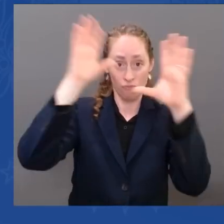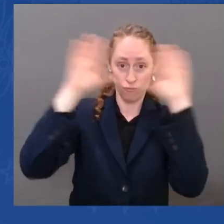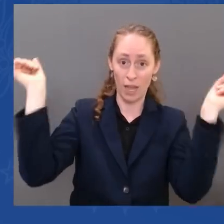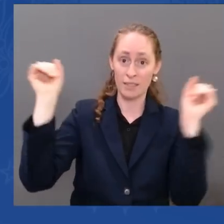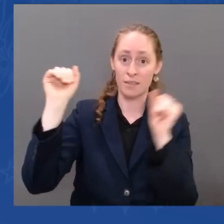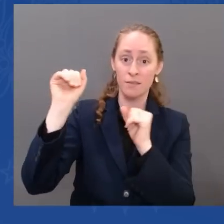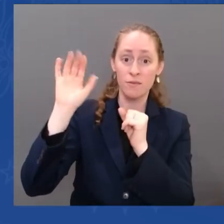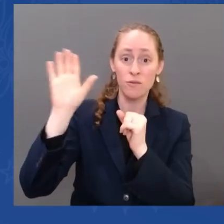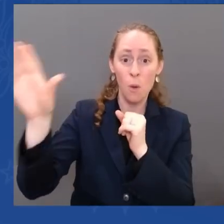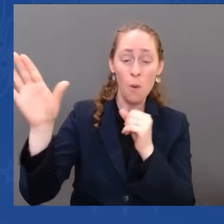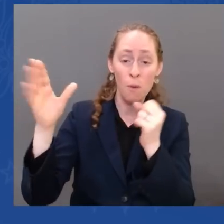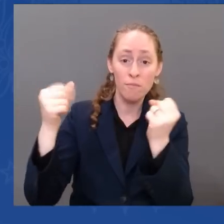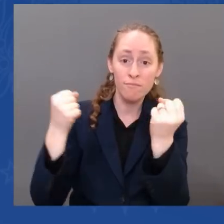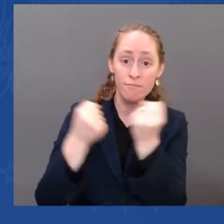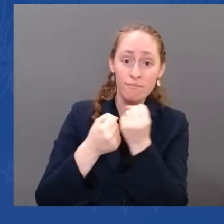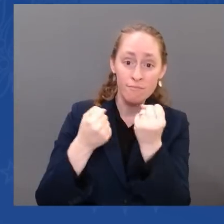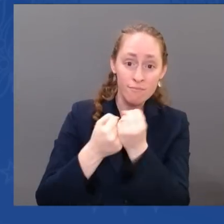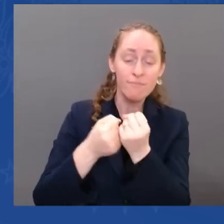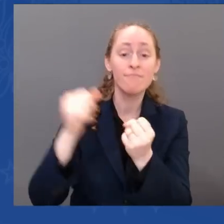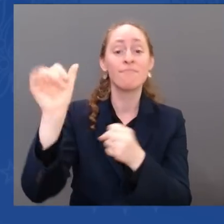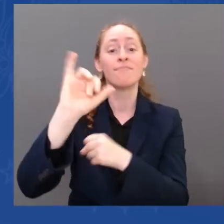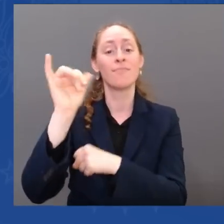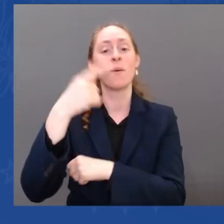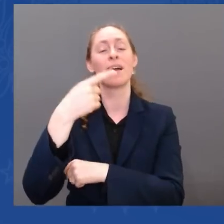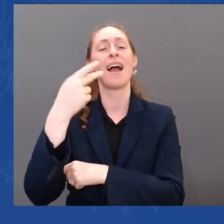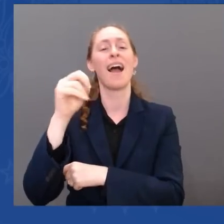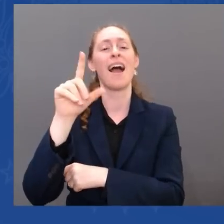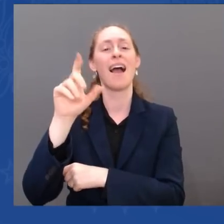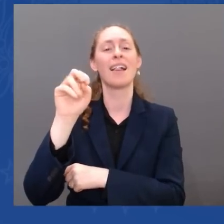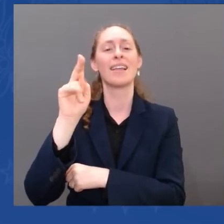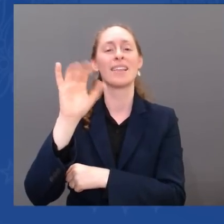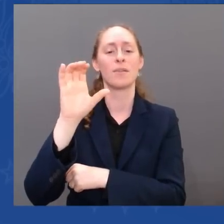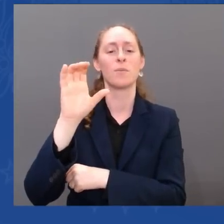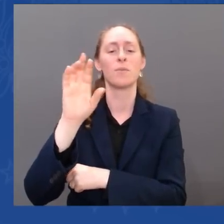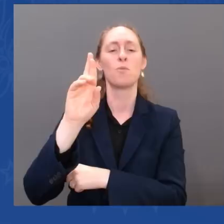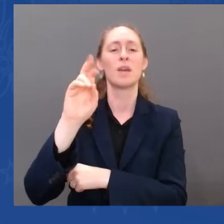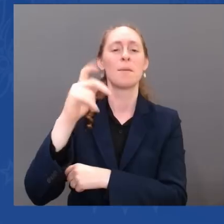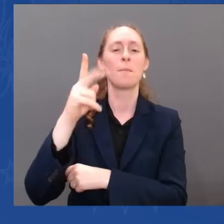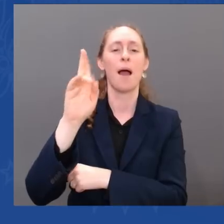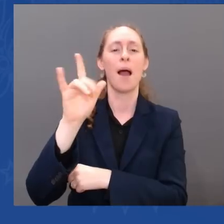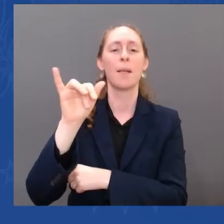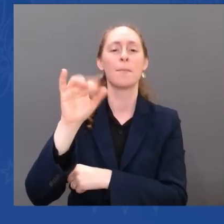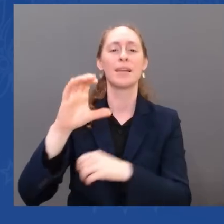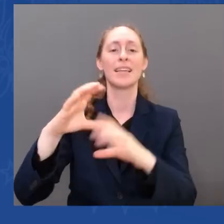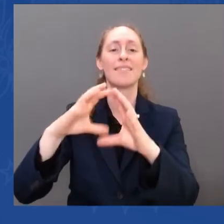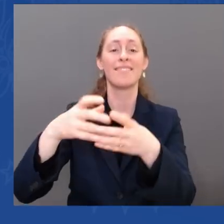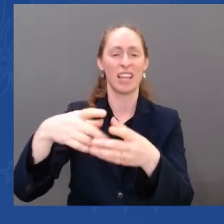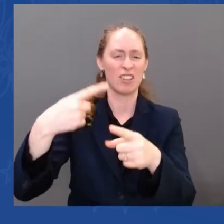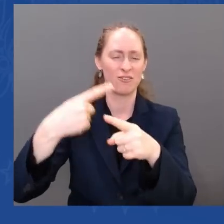you have reached out beyond the borders of Greece to invite the best of the world